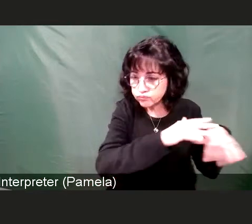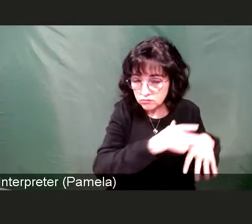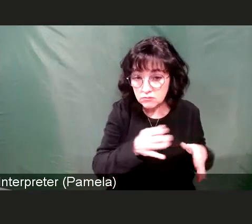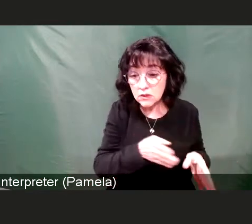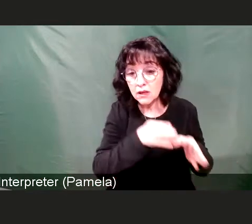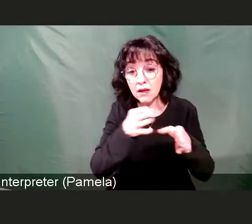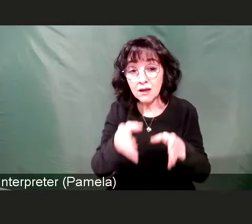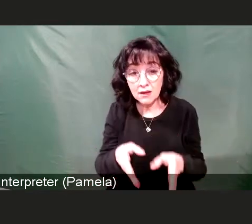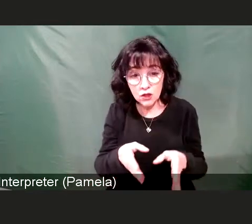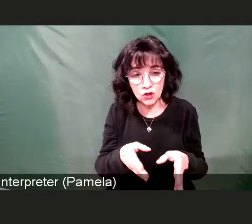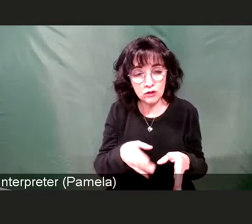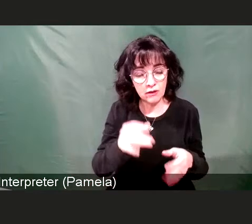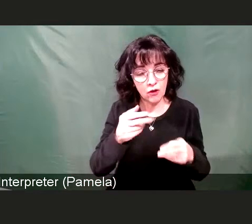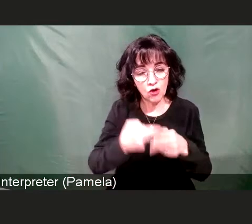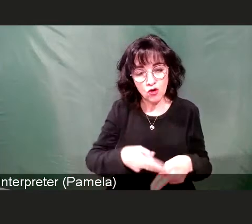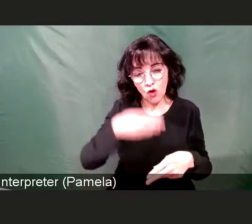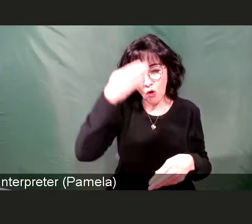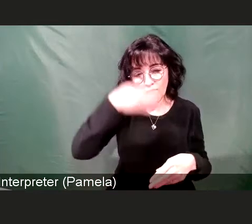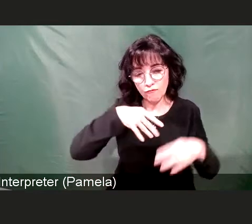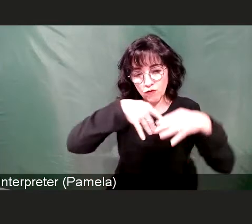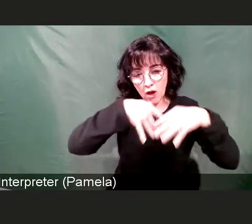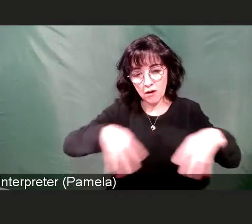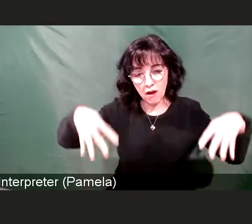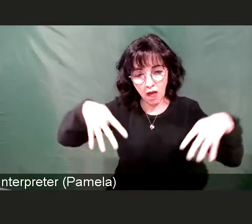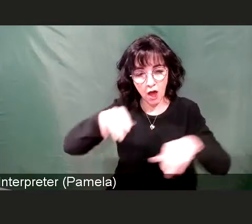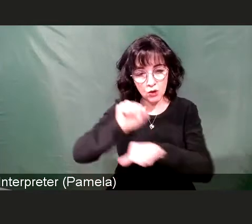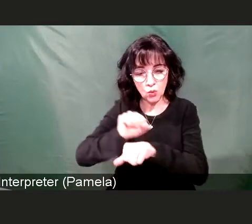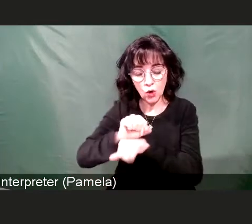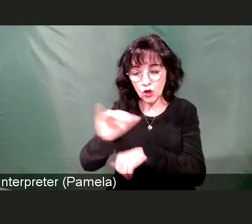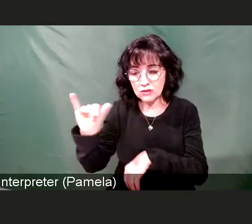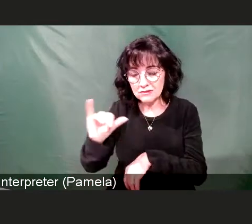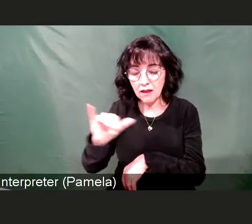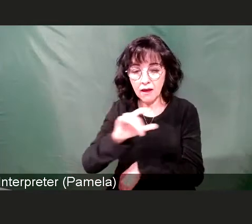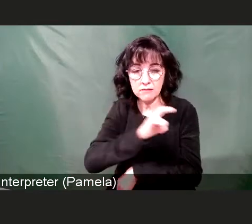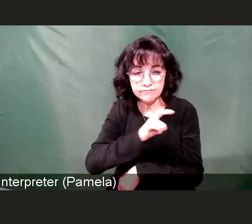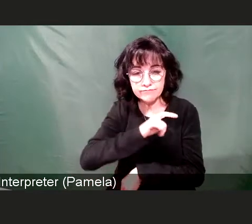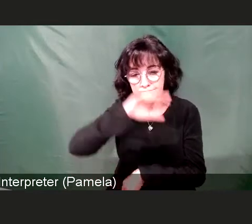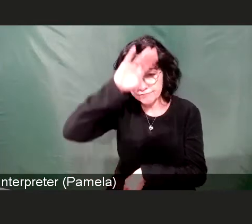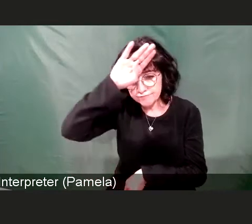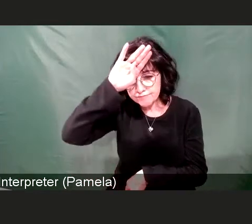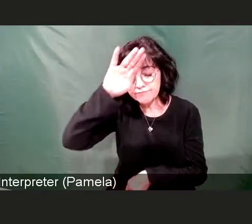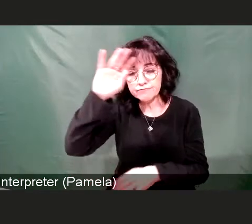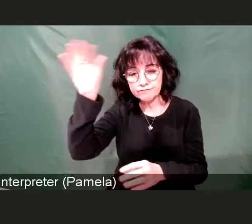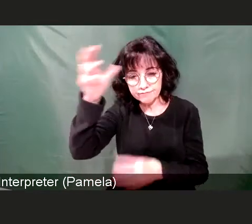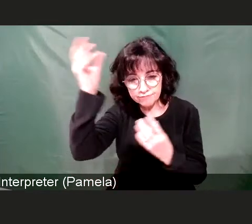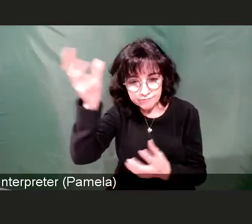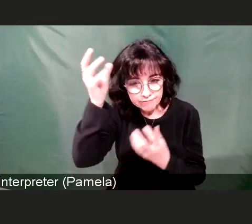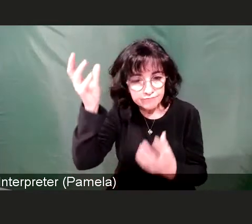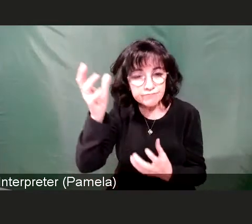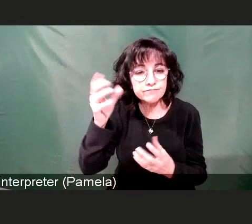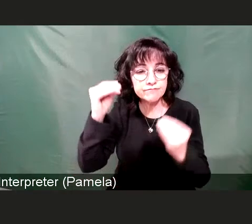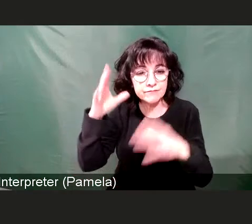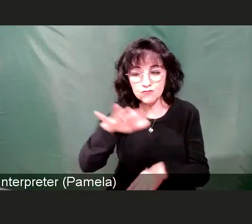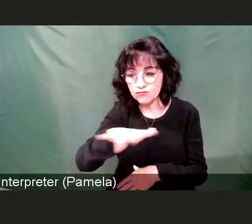So as you can see, the State of Delaware is working as hard as they can to allocate vaccine